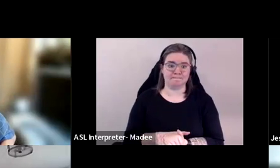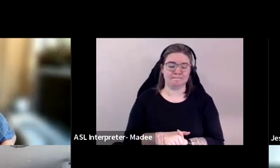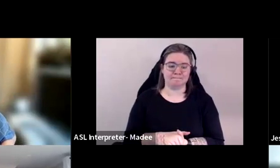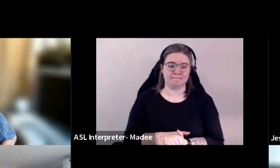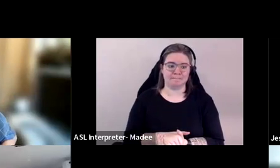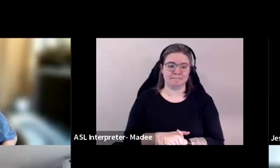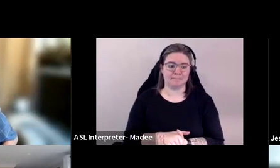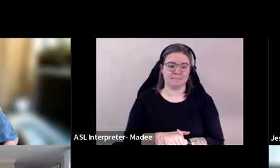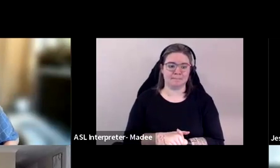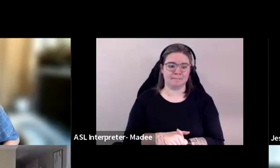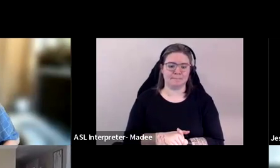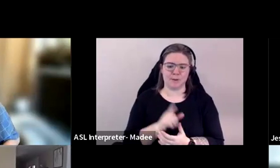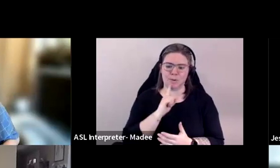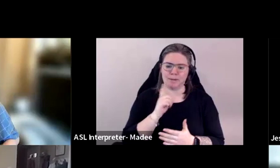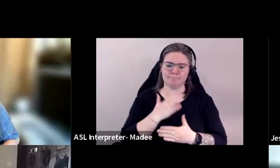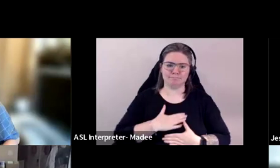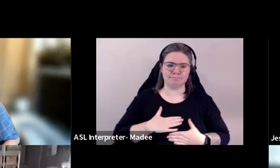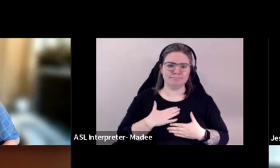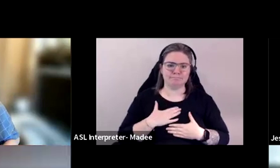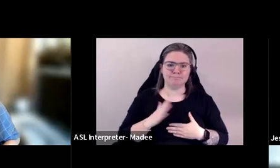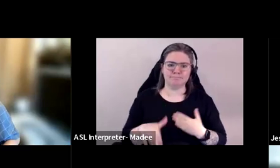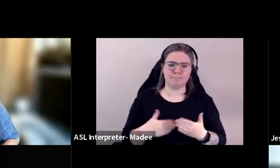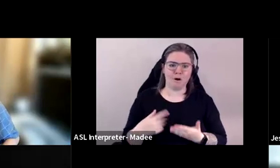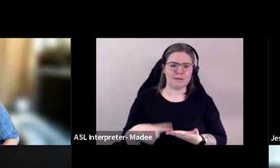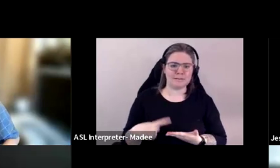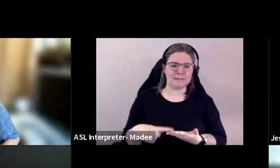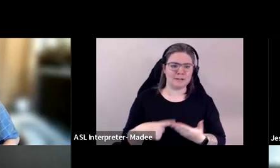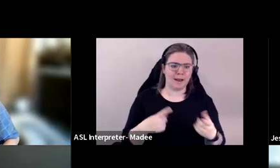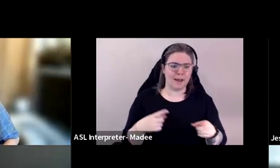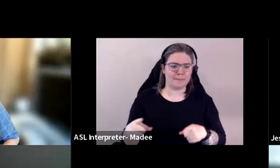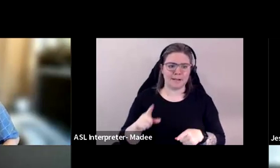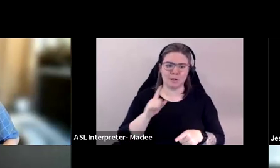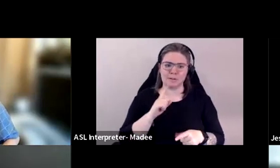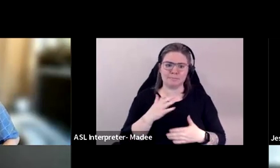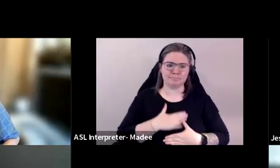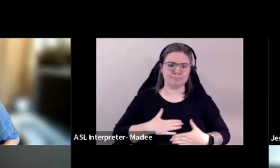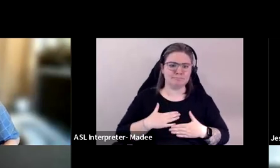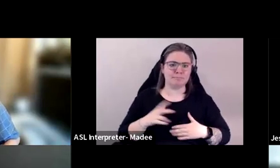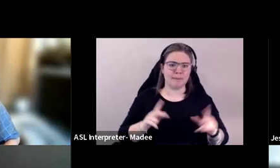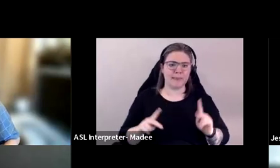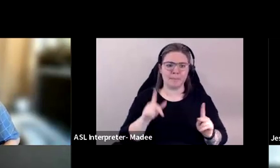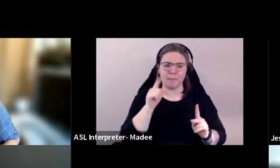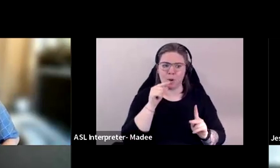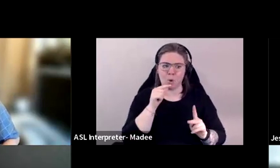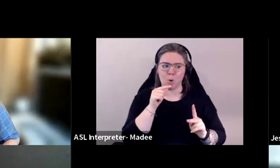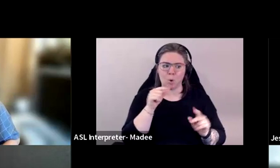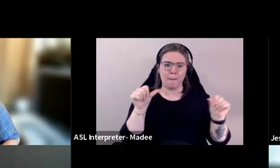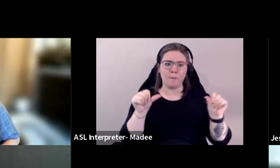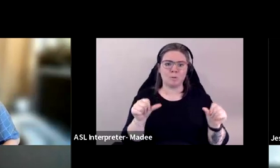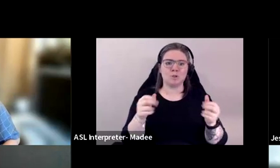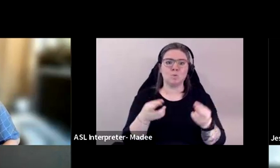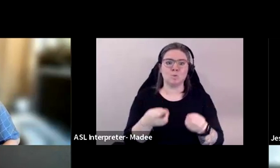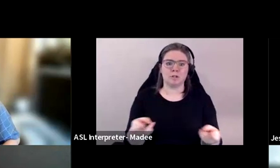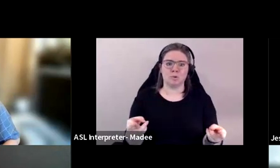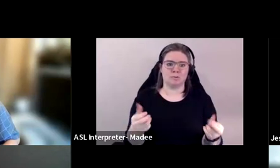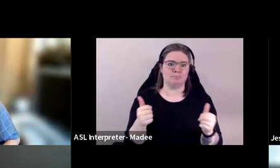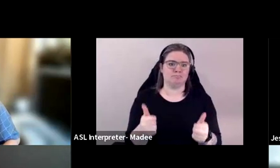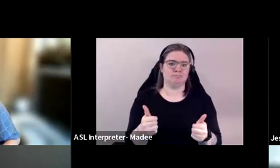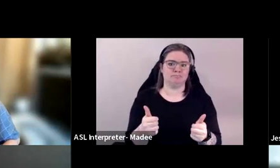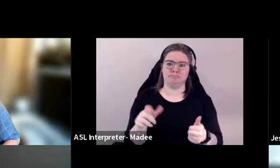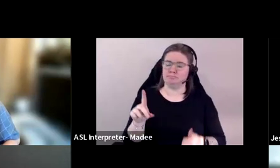Rebecca /APRIL: so I really appreciate all of the discussion that's going on. And I really appreciate the people that are posting resources in the comments, Don, I'll give you a let's